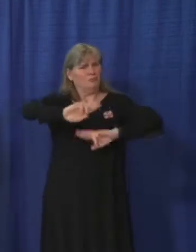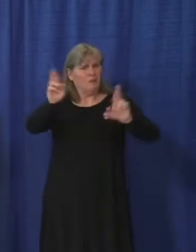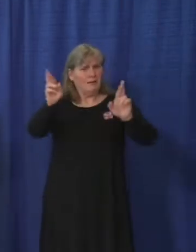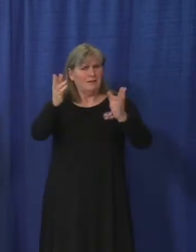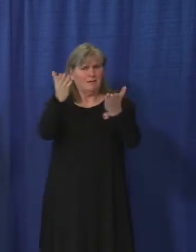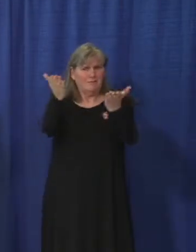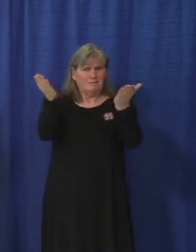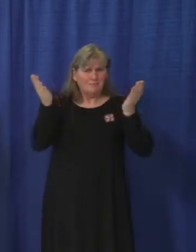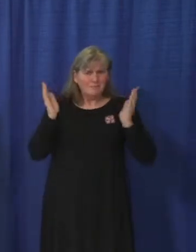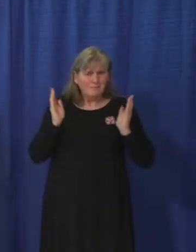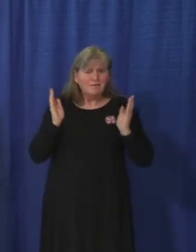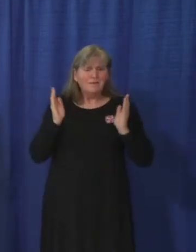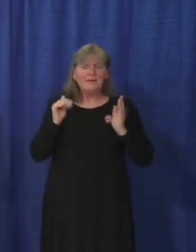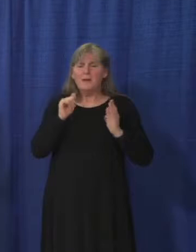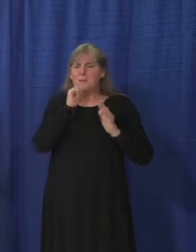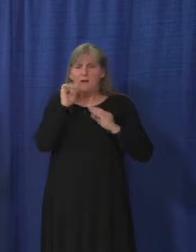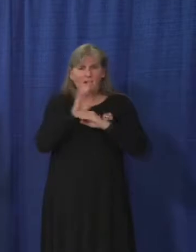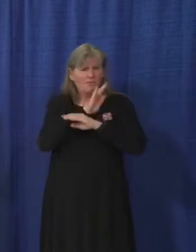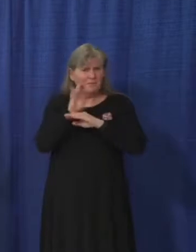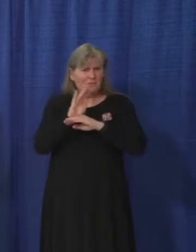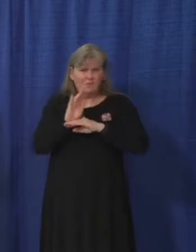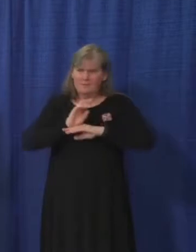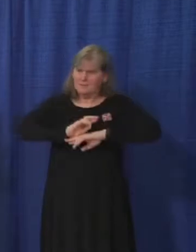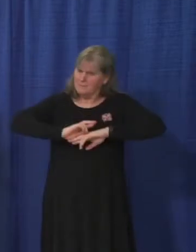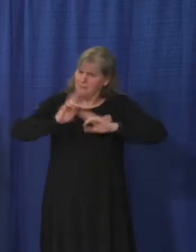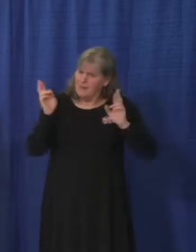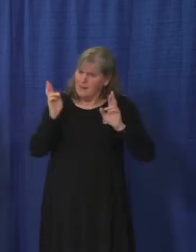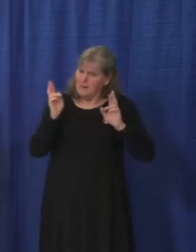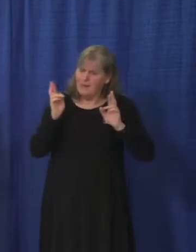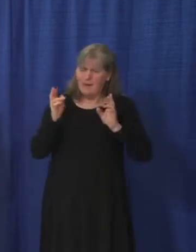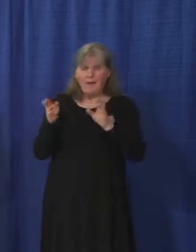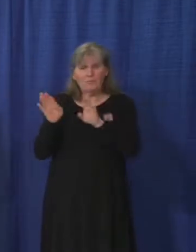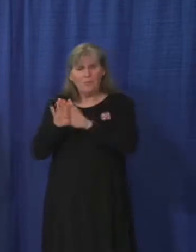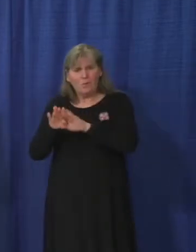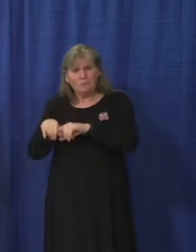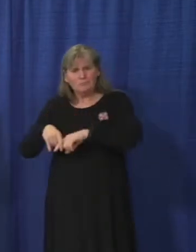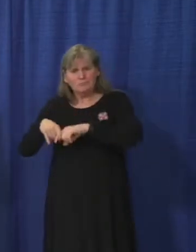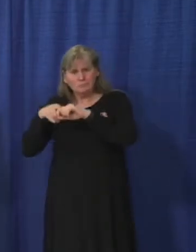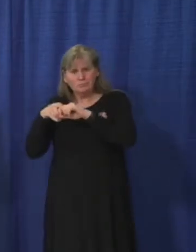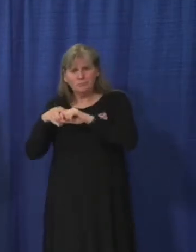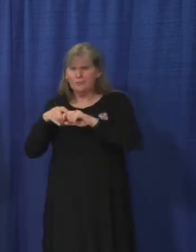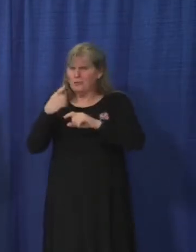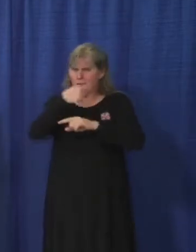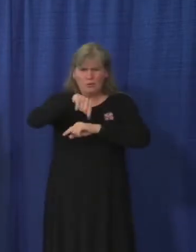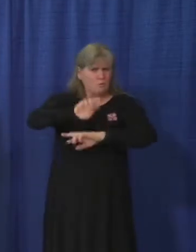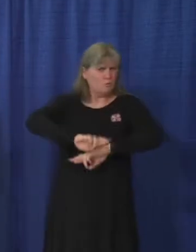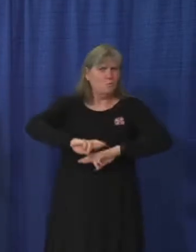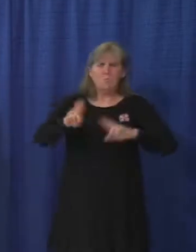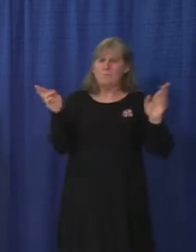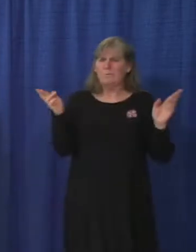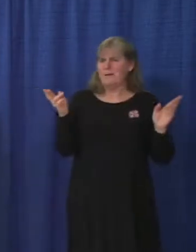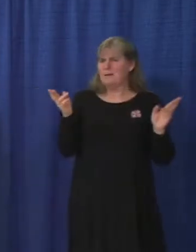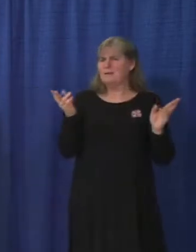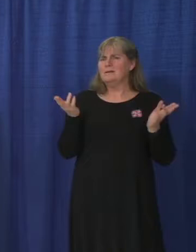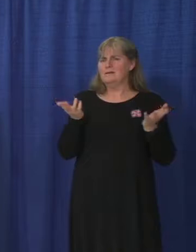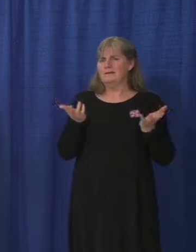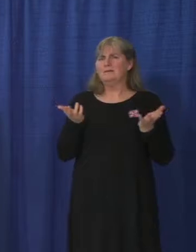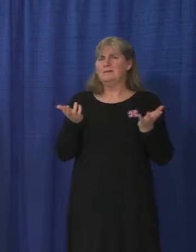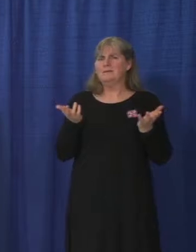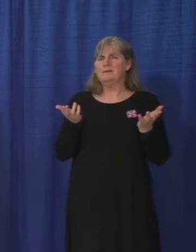you're business has been dormant but also that you're in a position -- of one from Minister McLean as in other